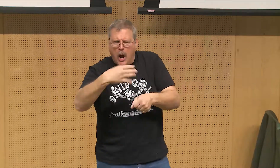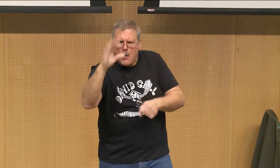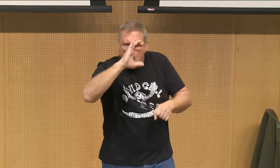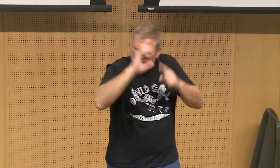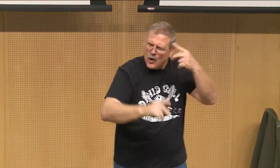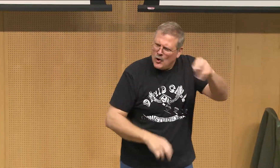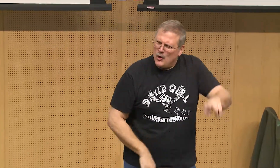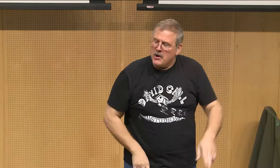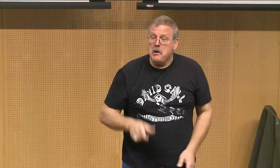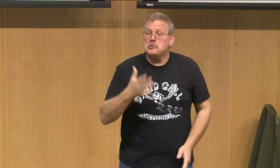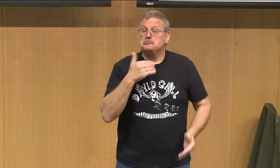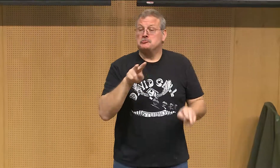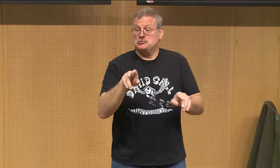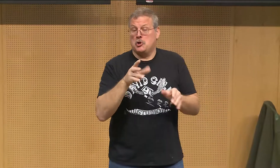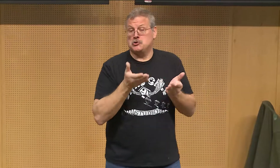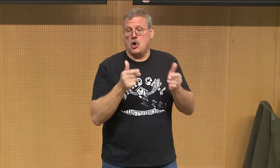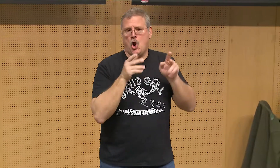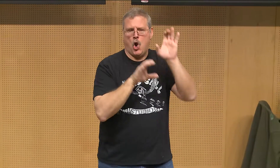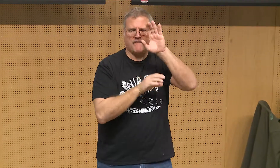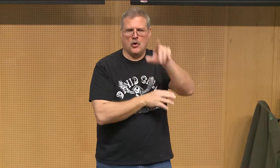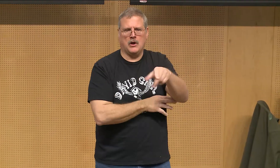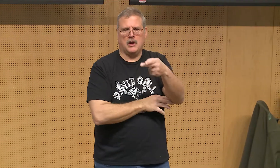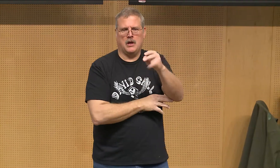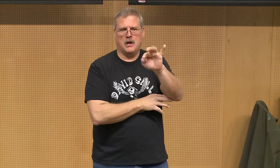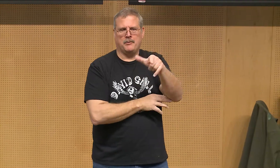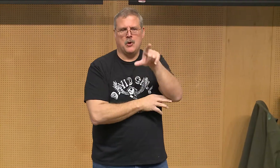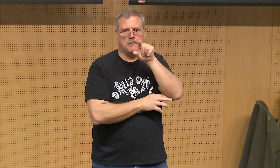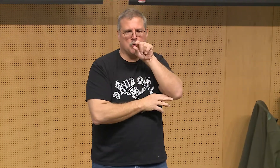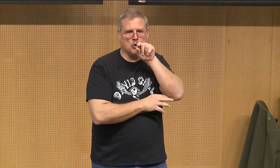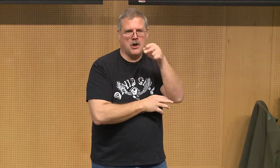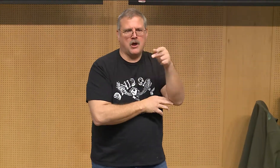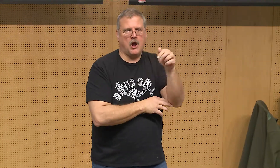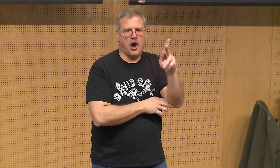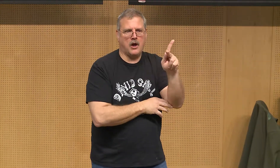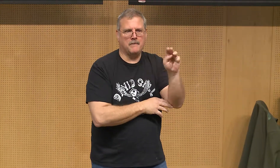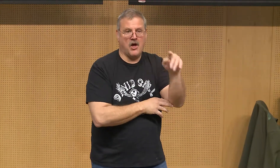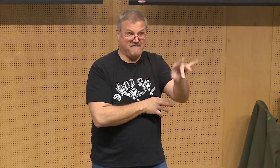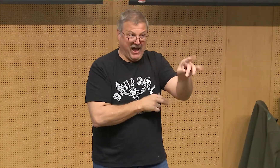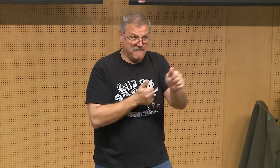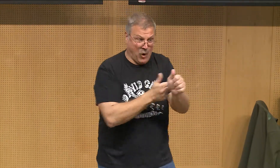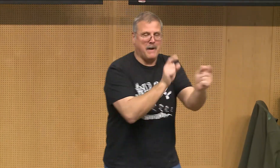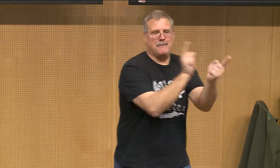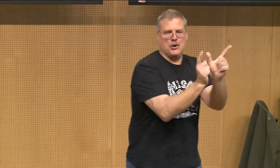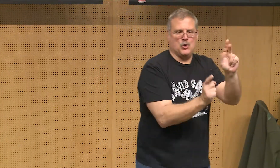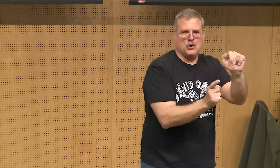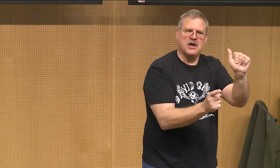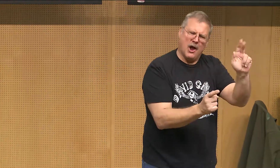If you find her, please do join her in her journey, so this is just--